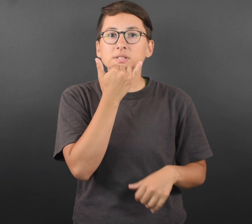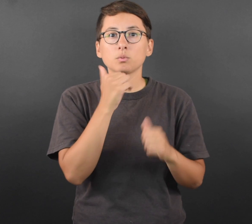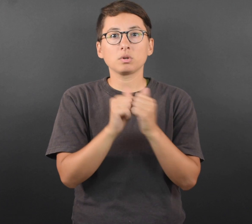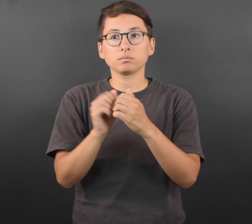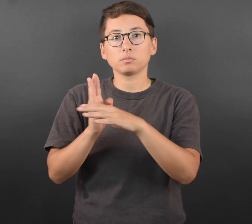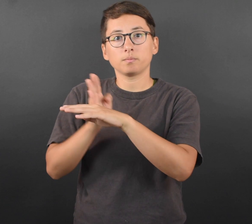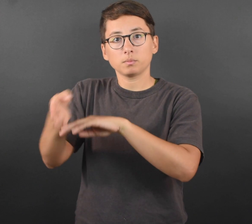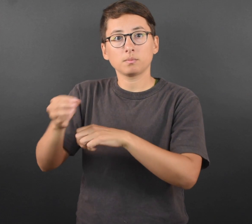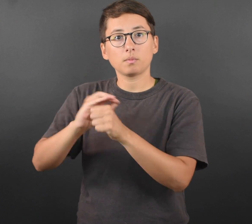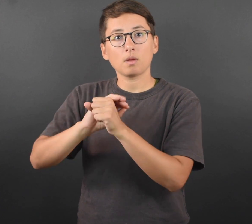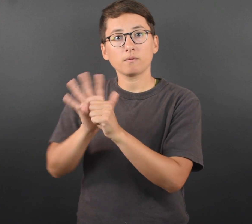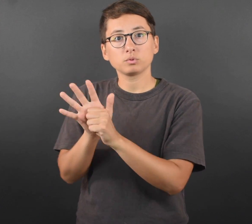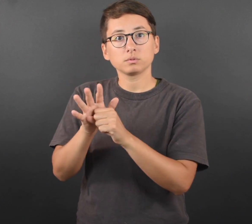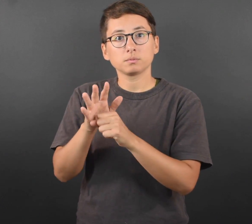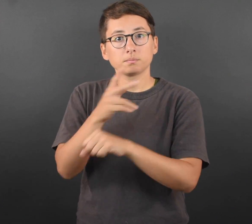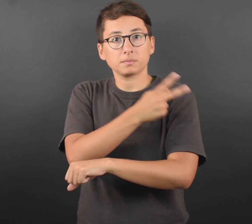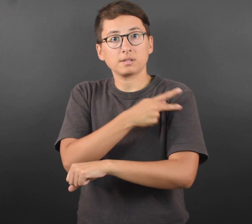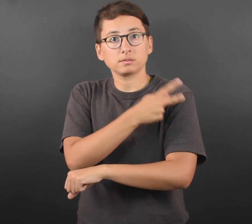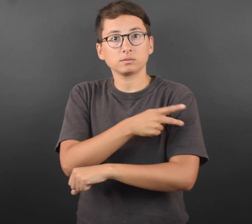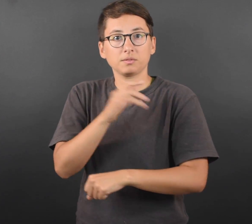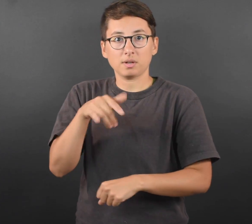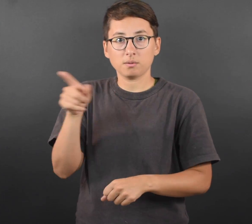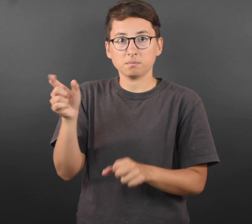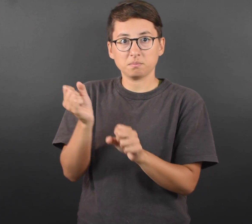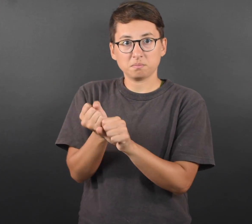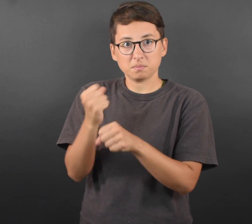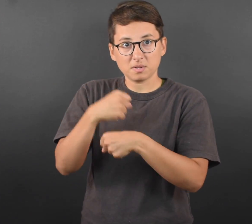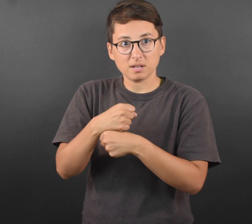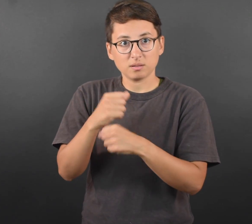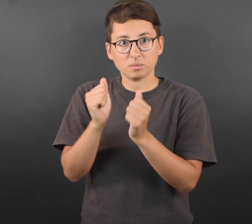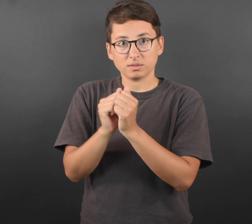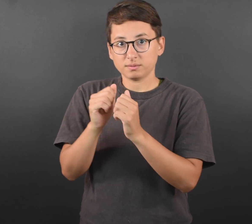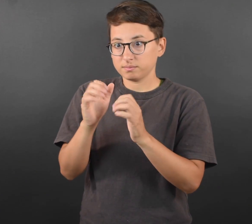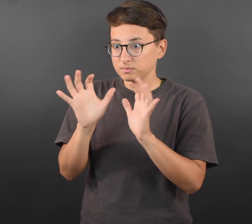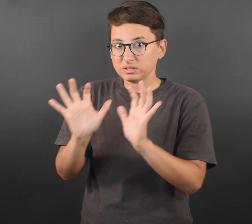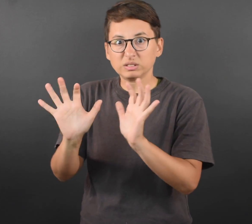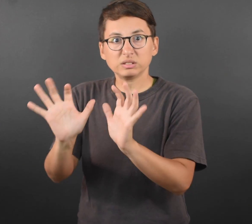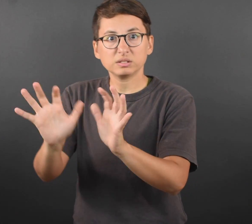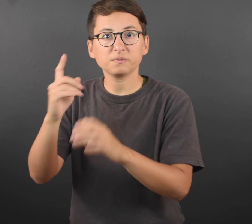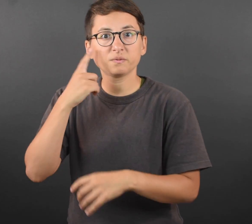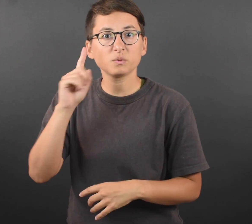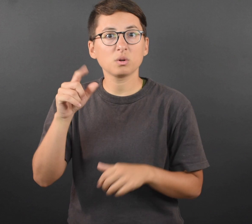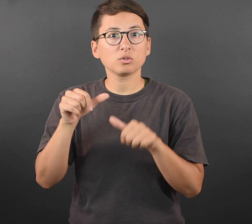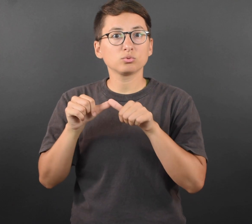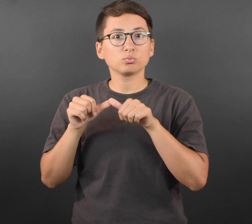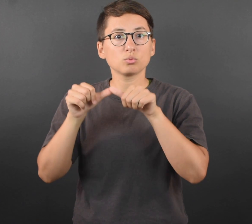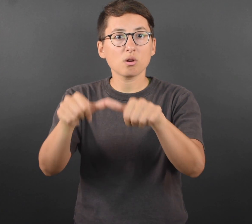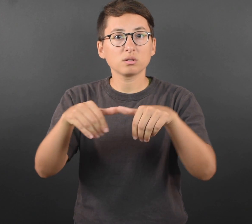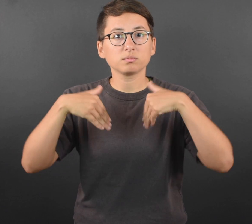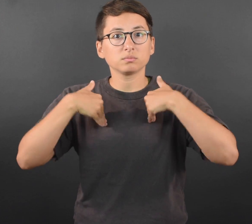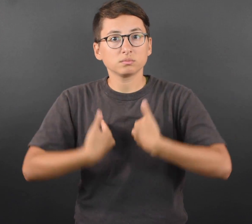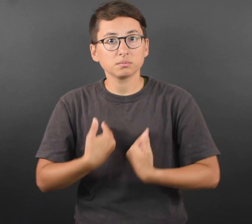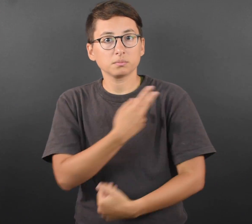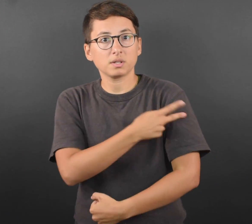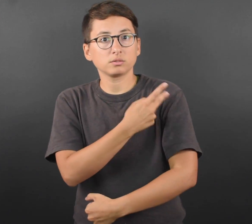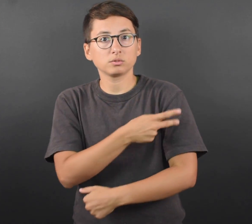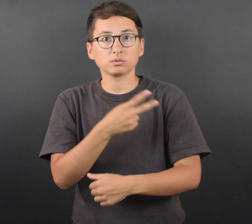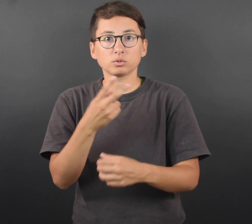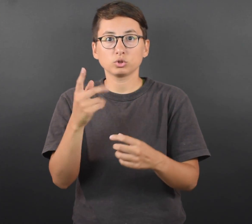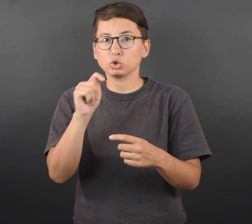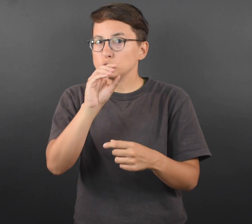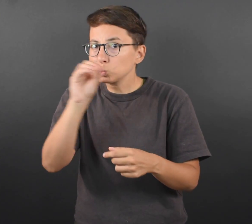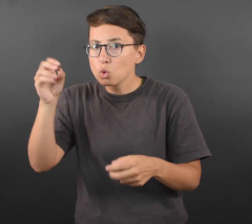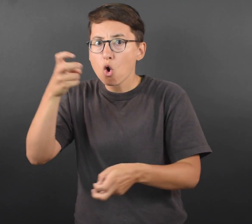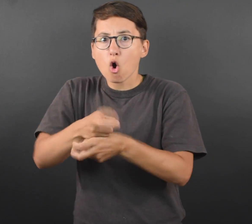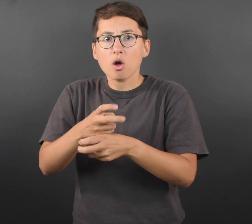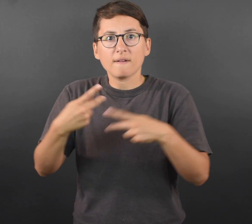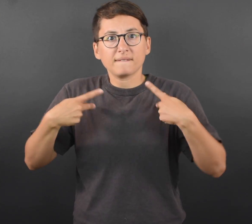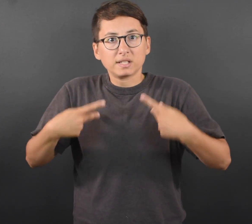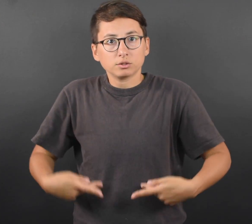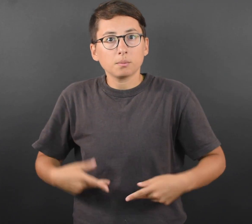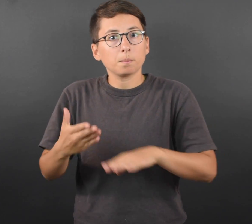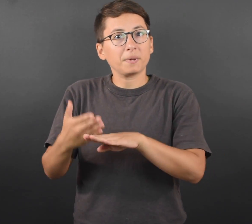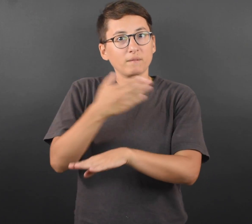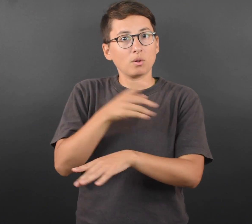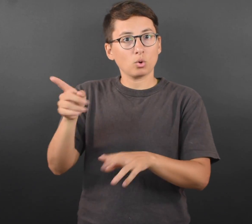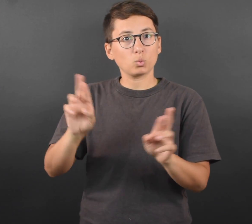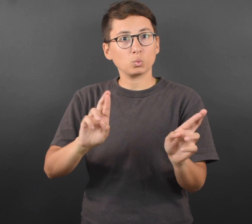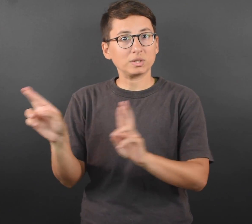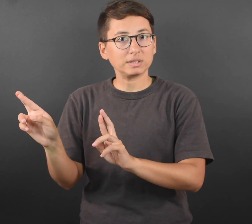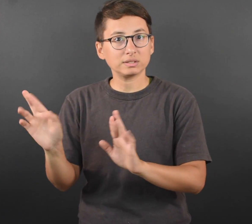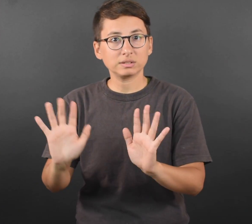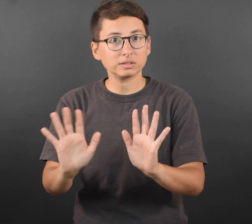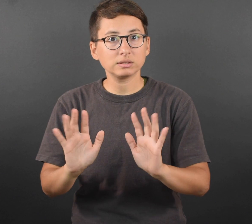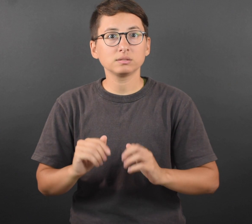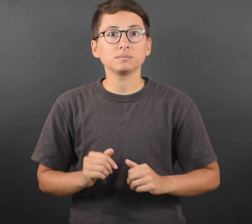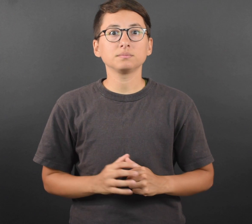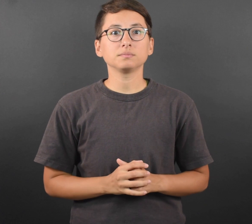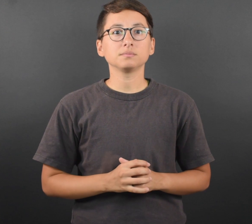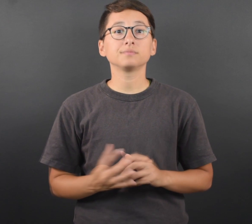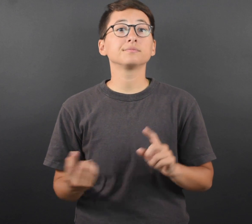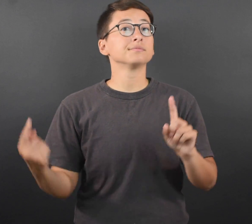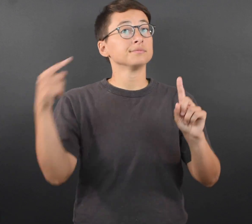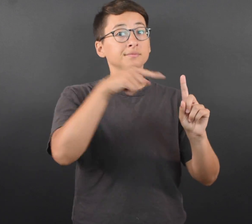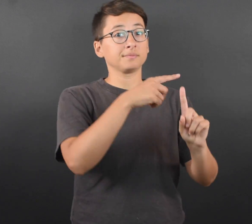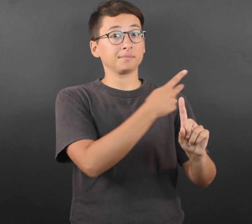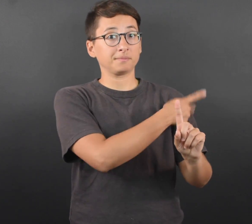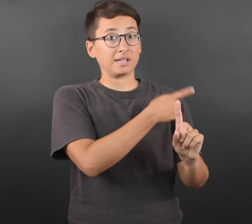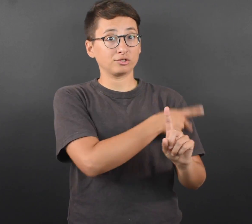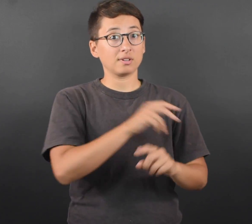pushing [chronic fatigue] patients too hard physically before they were ready," he said.